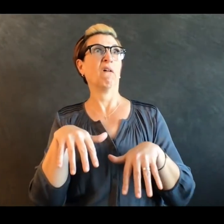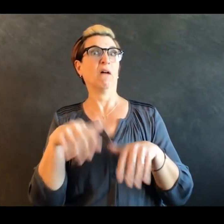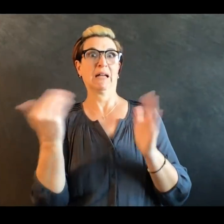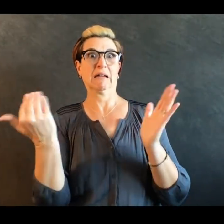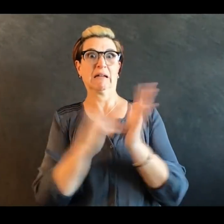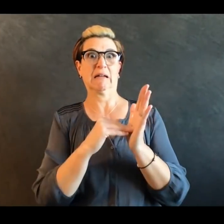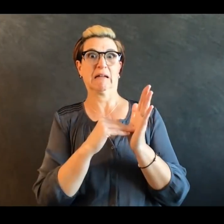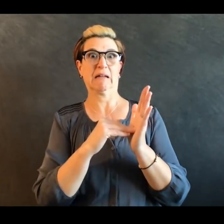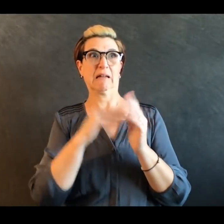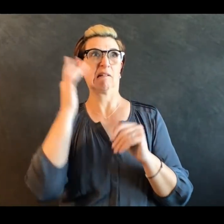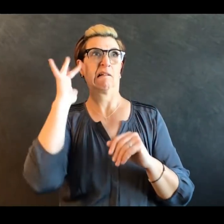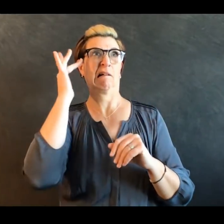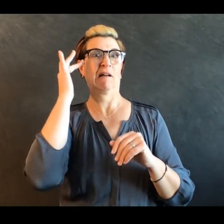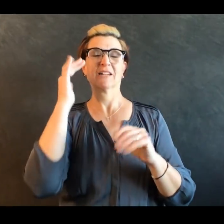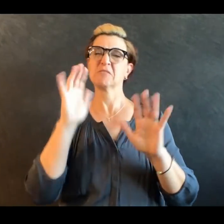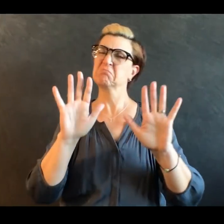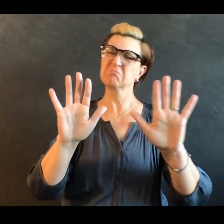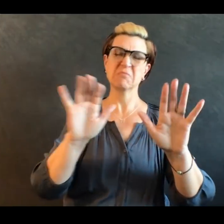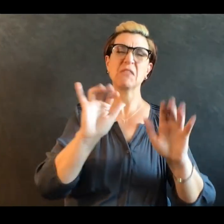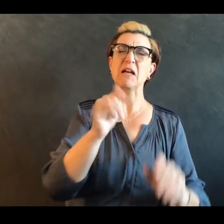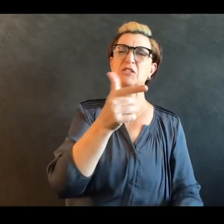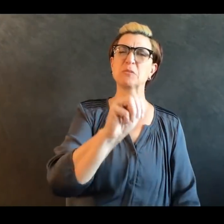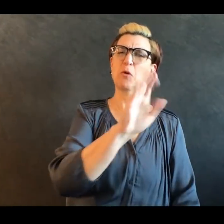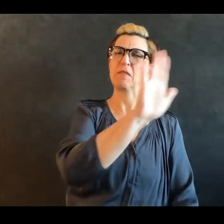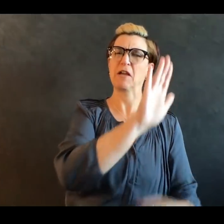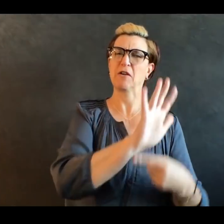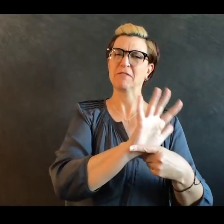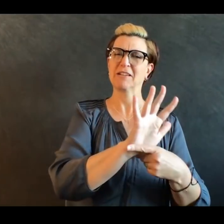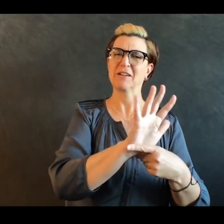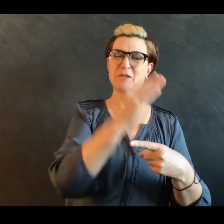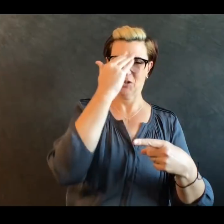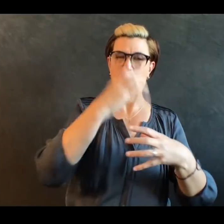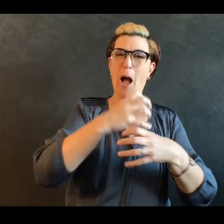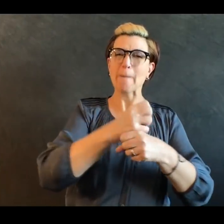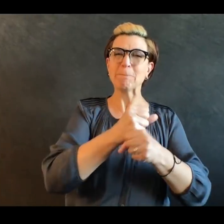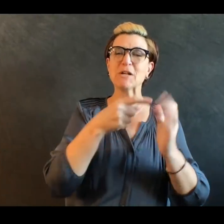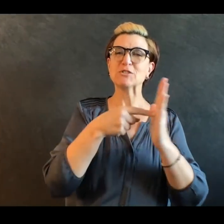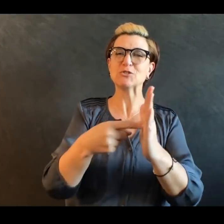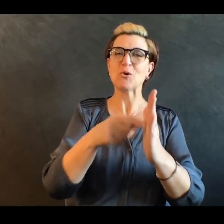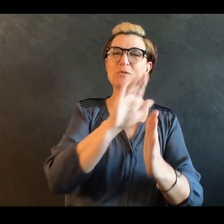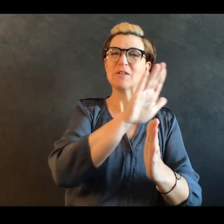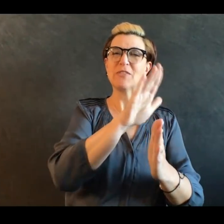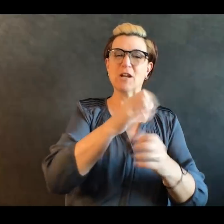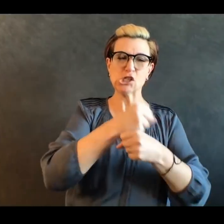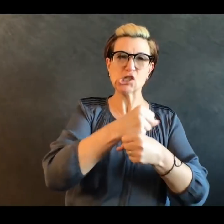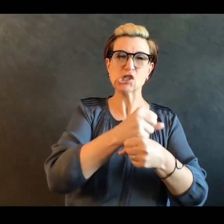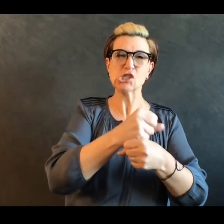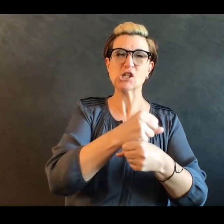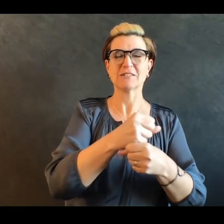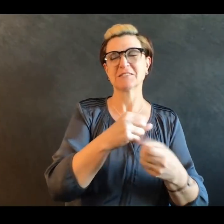would be a good one to play it's amazing it says you know what they've done in a very very short period of time they're now making thousands of ventilators and